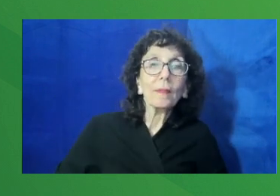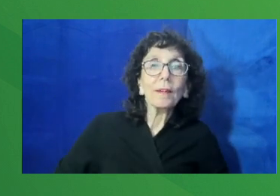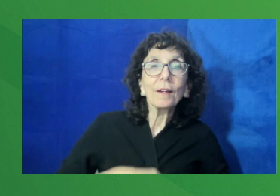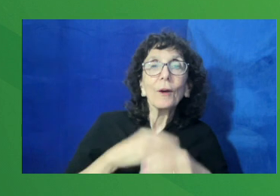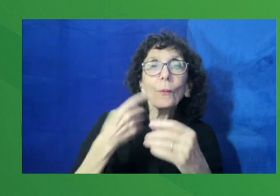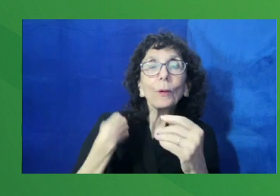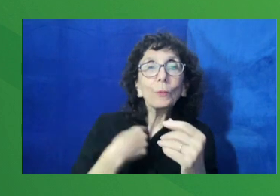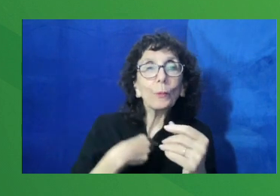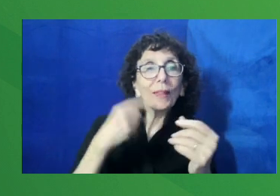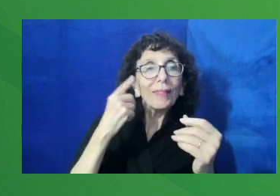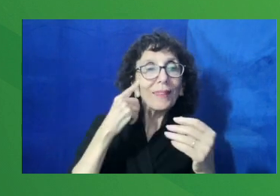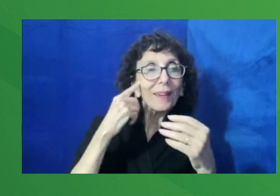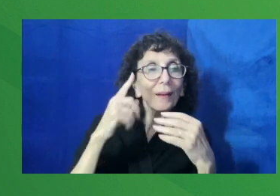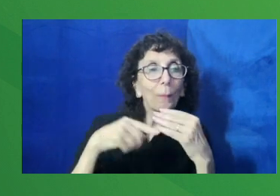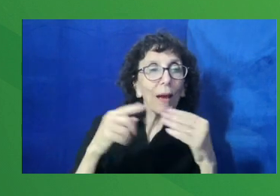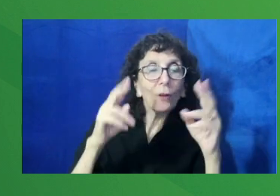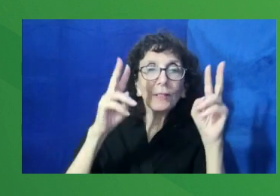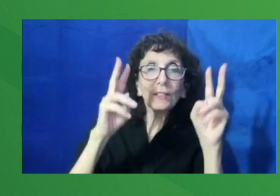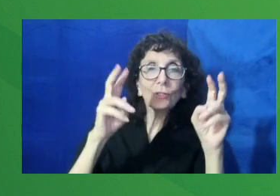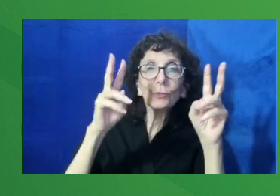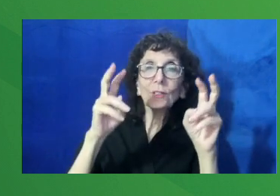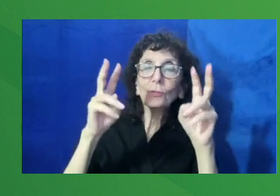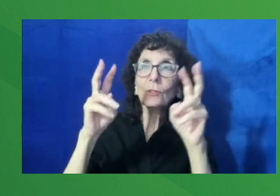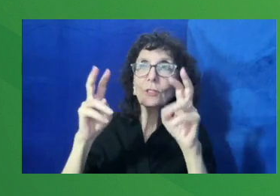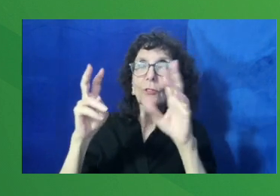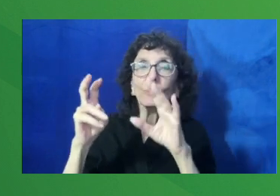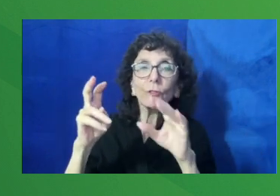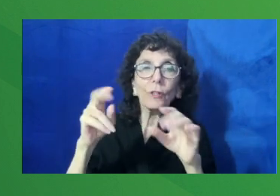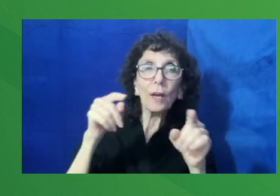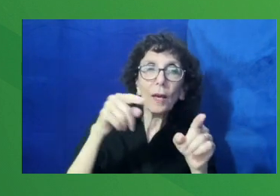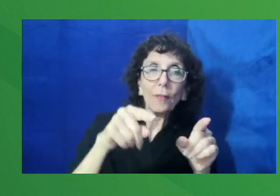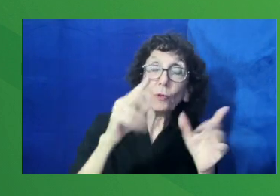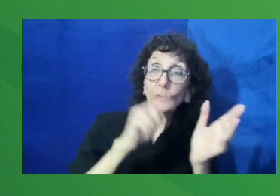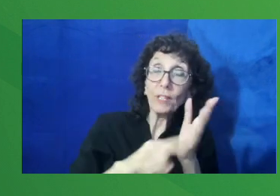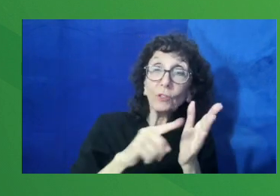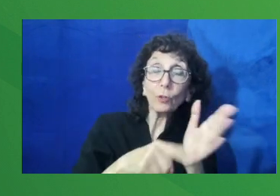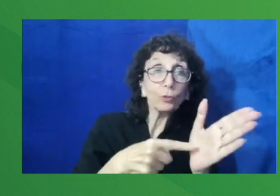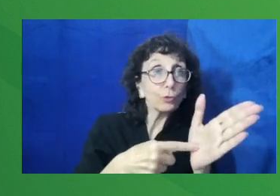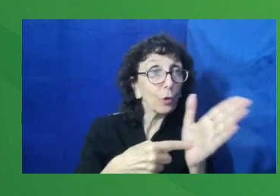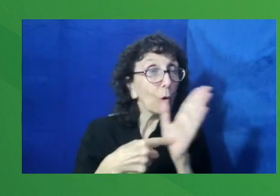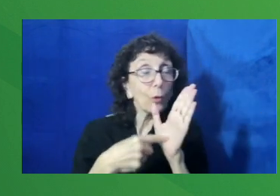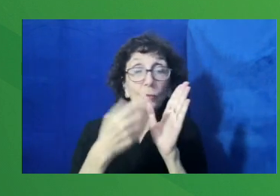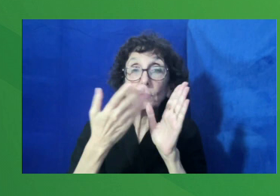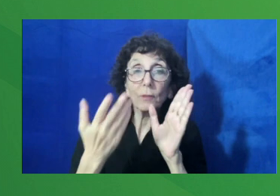When you think about these issues in general, what it showcases is that the PEER method as a